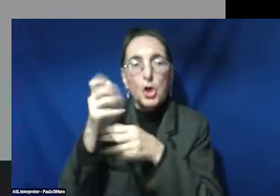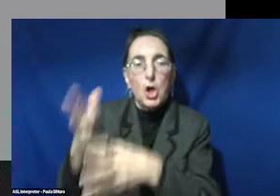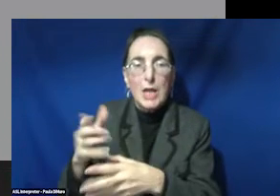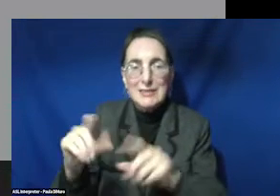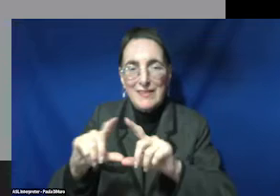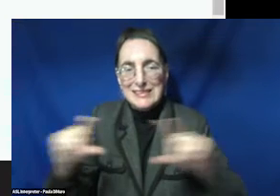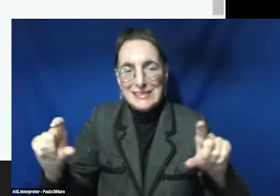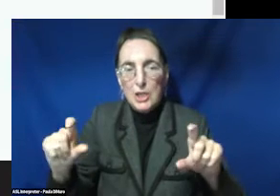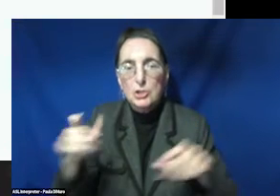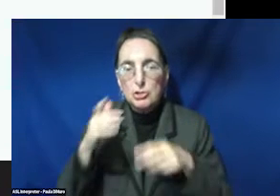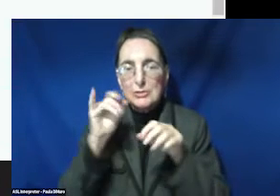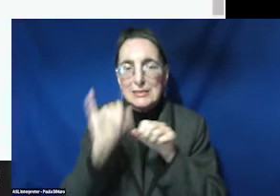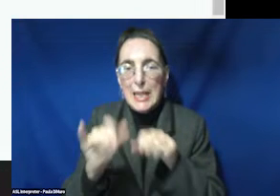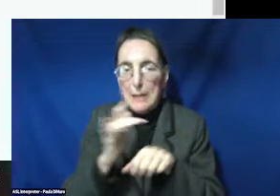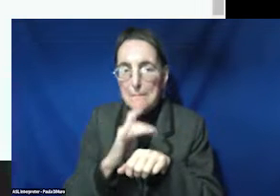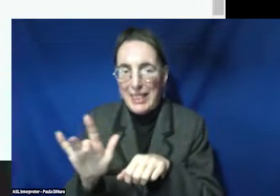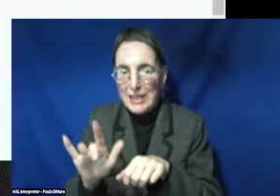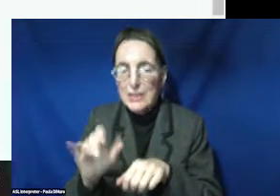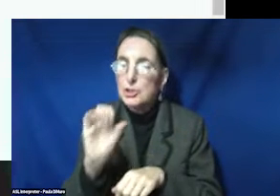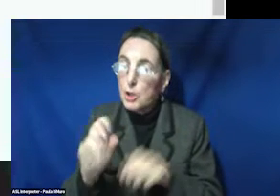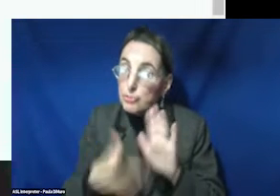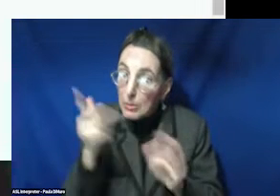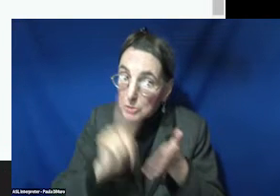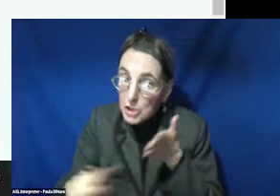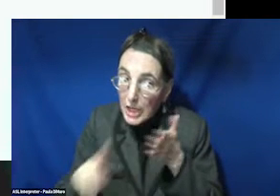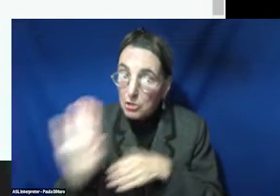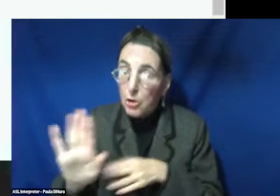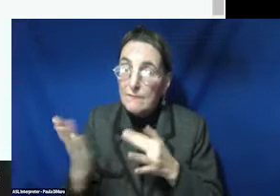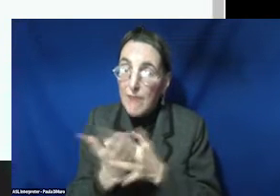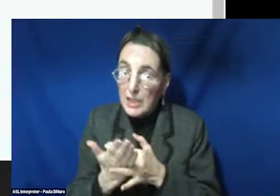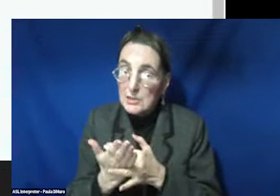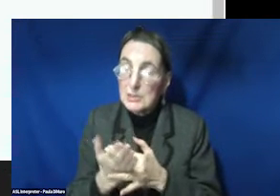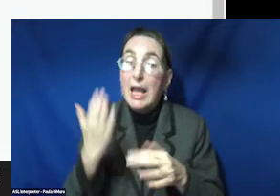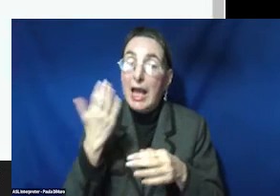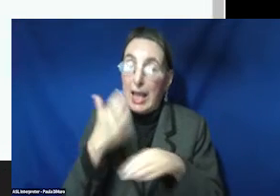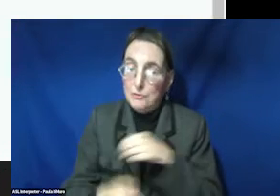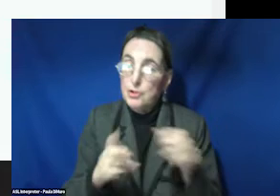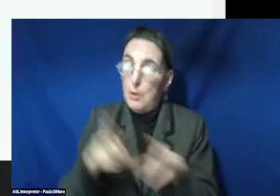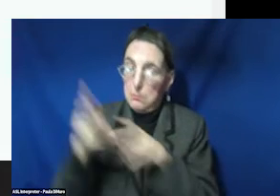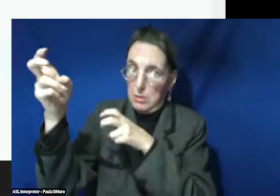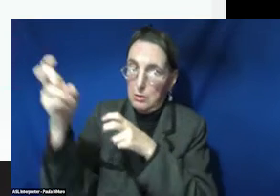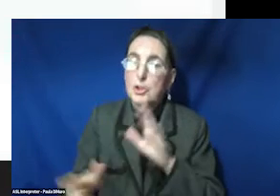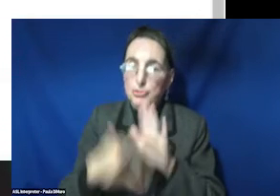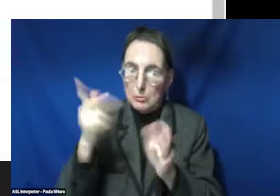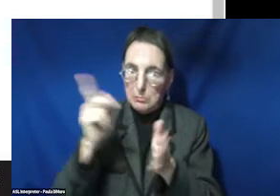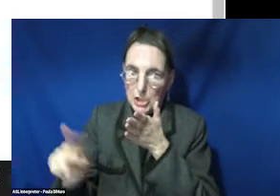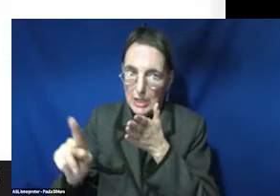So just like the other files, just make sure you triple-check these files after you upload. All right.